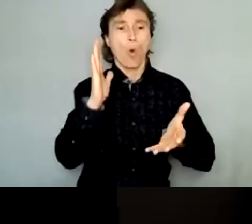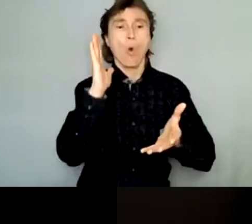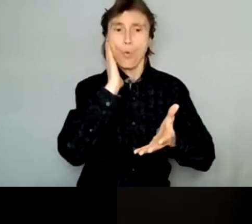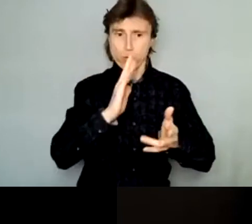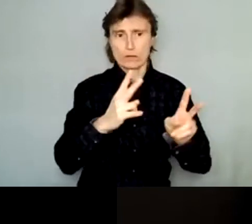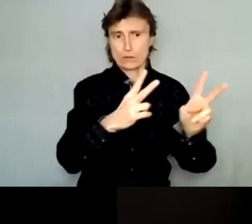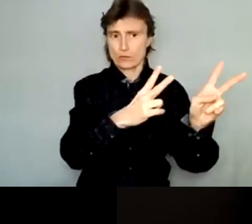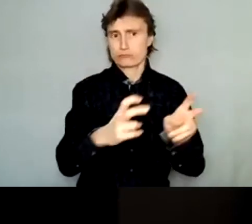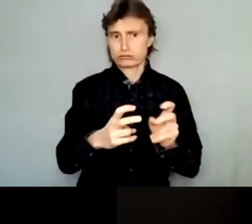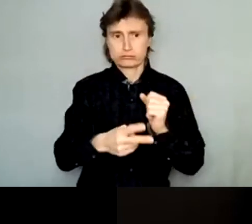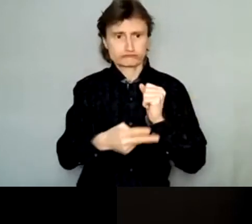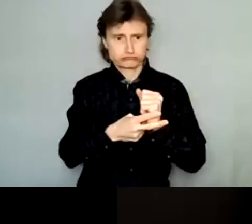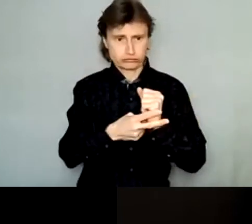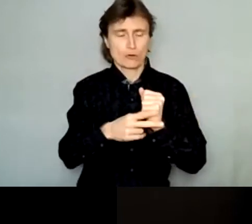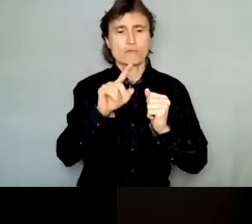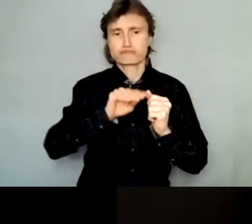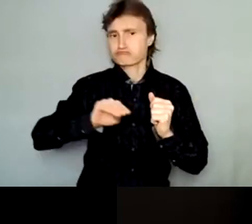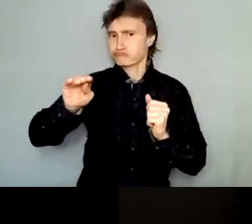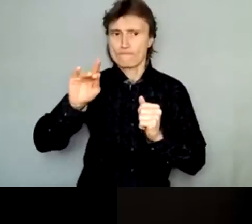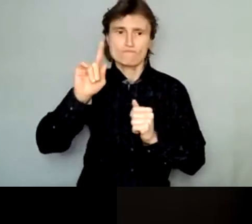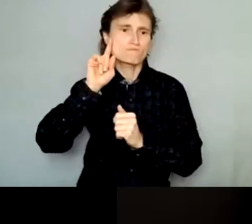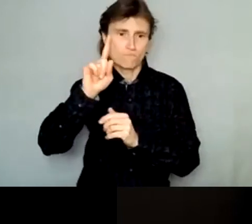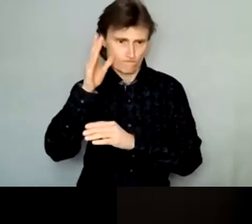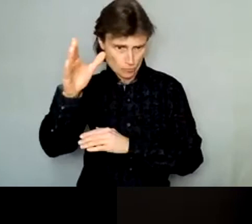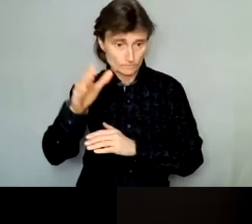If you don't want to be visible in this recording, please keep your camera off.